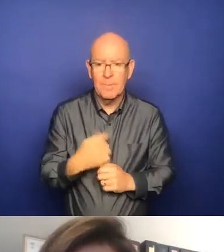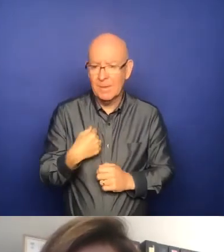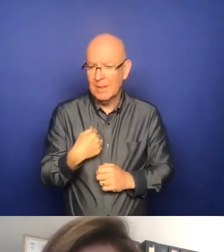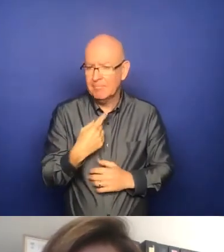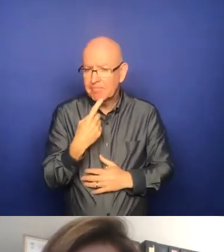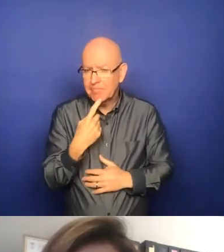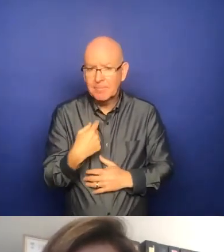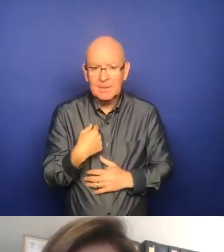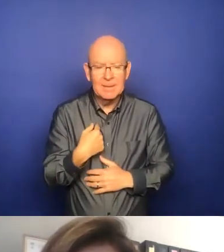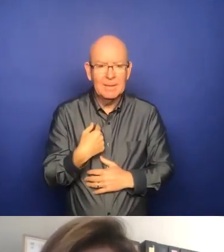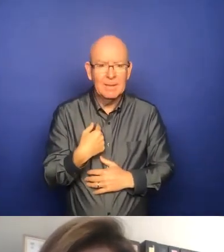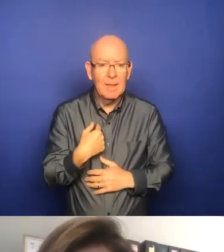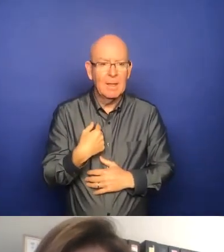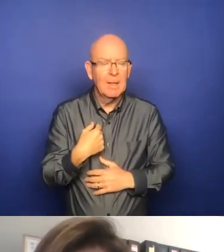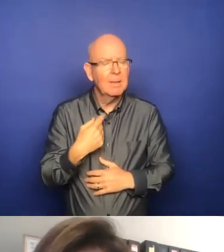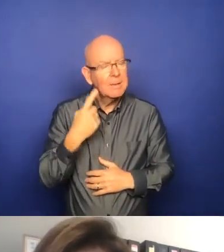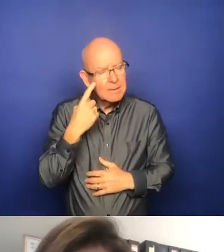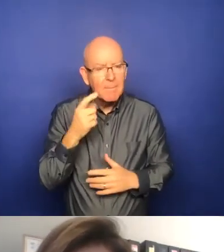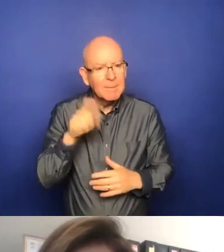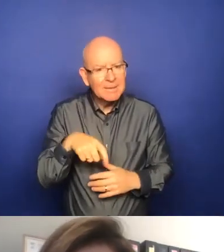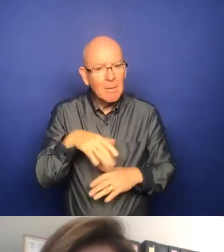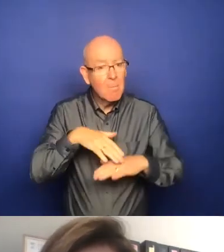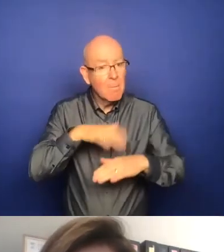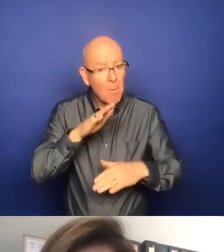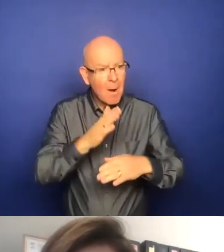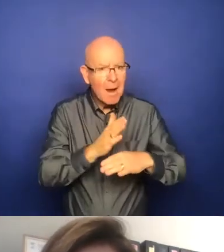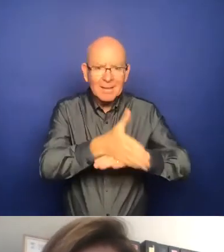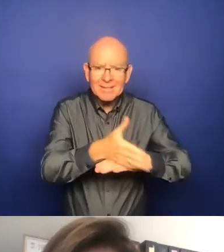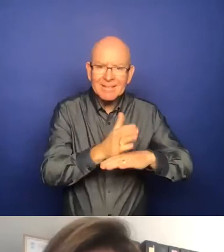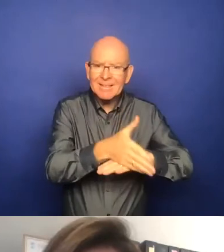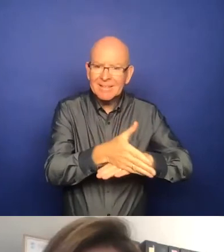, I would say I would make it more accessible and